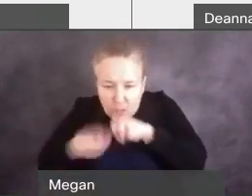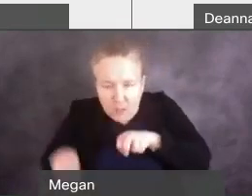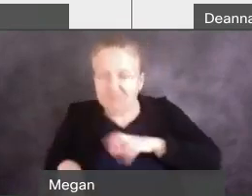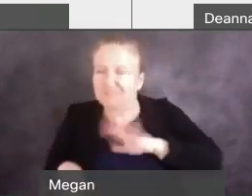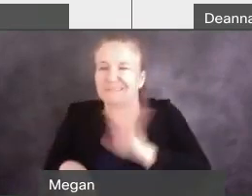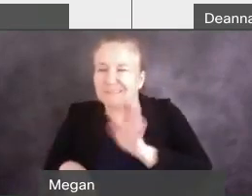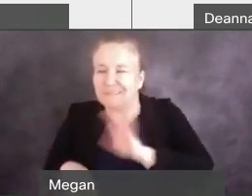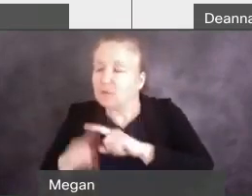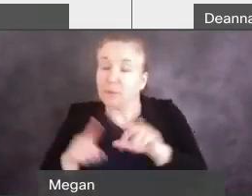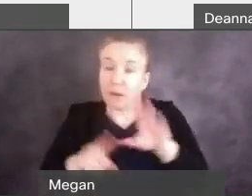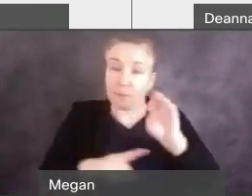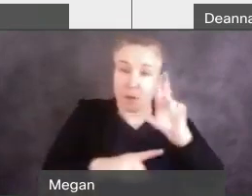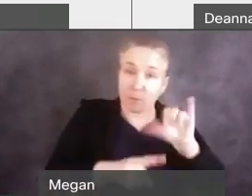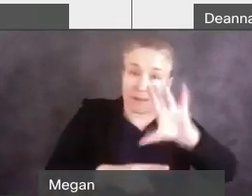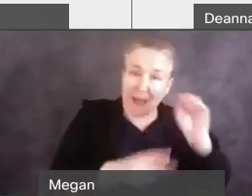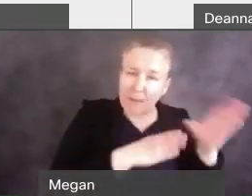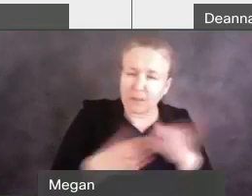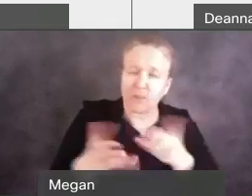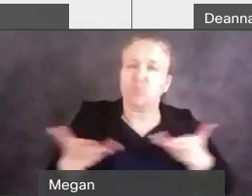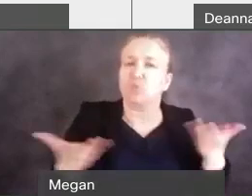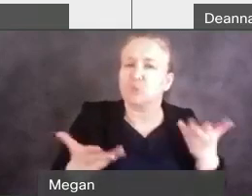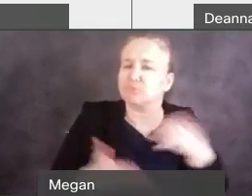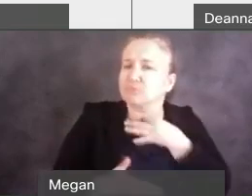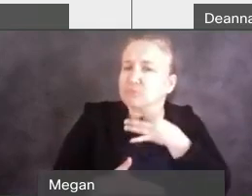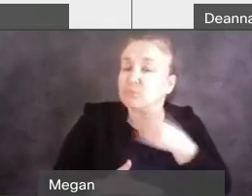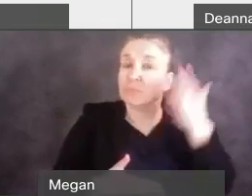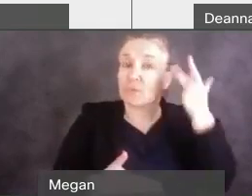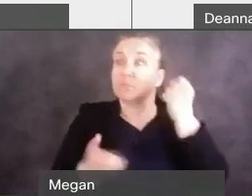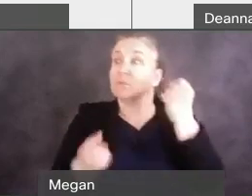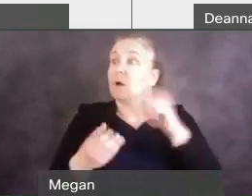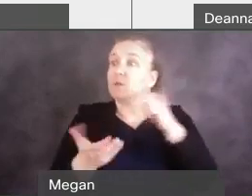is Montgomery County doing at this point because many of the school districts say that they're just